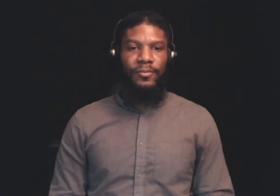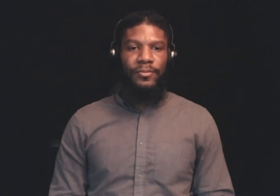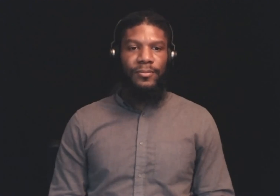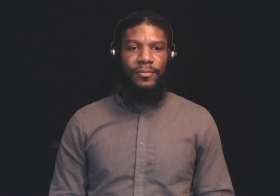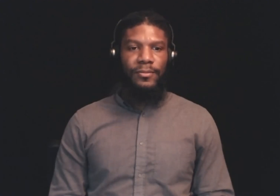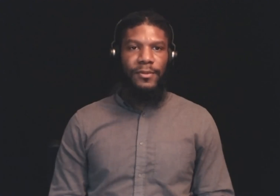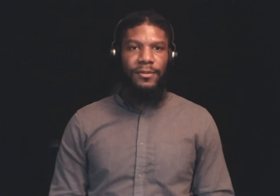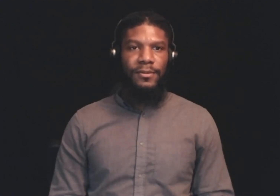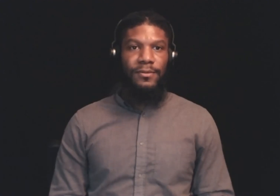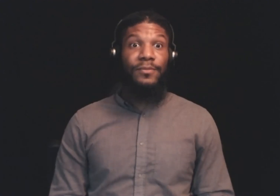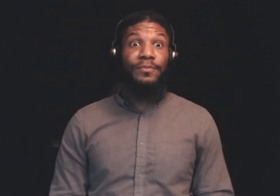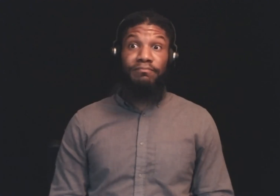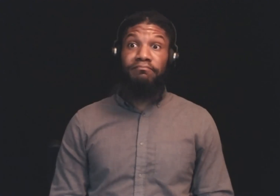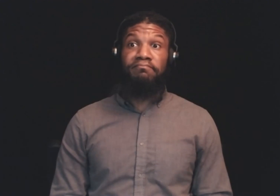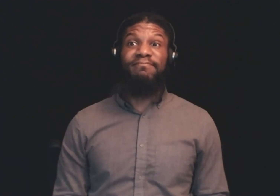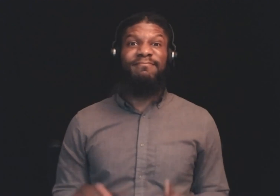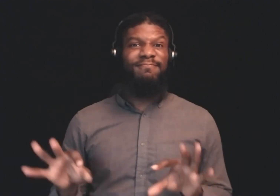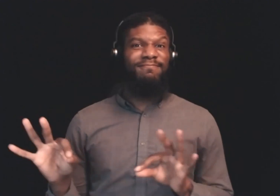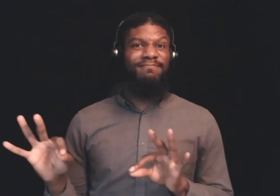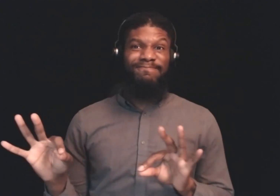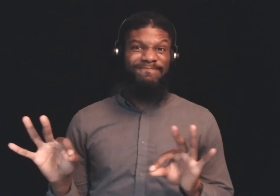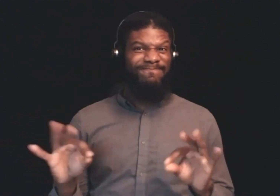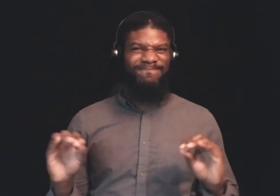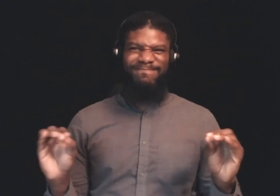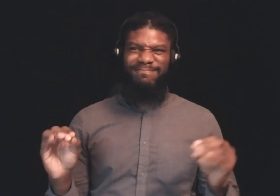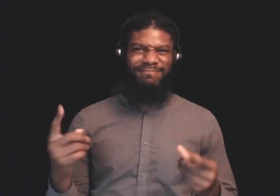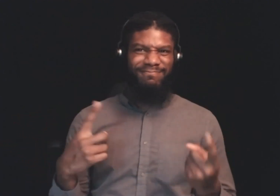Alright, if there's no other major questions, maybe I'll put you back to Yvonne